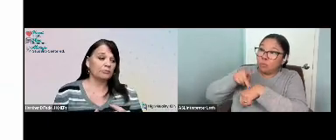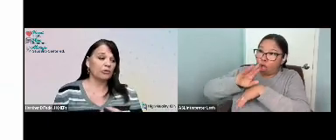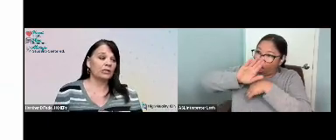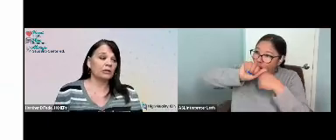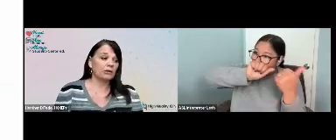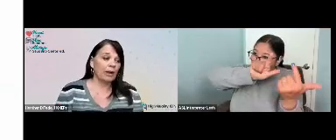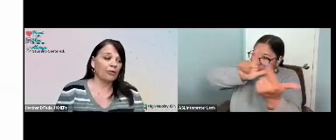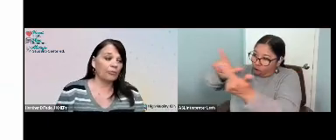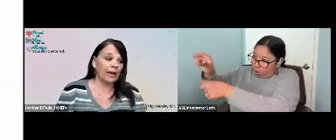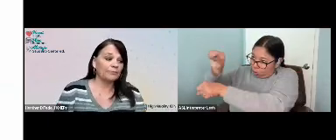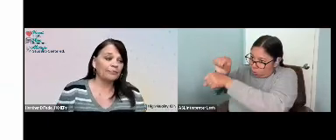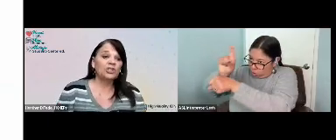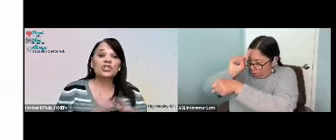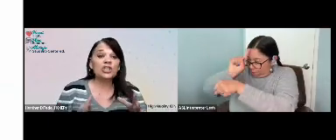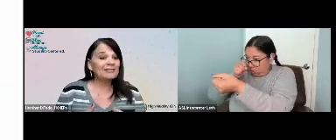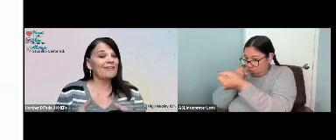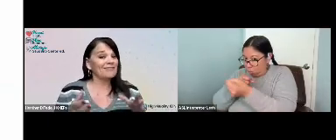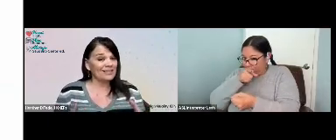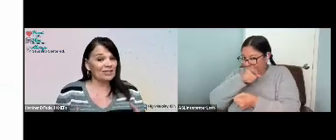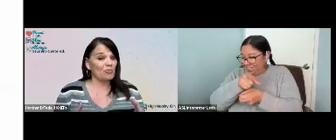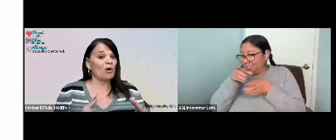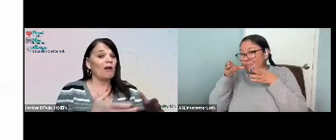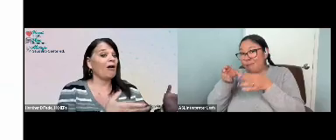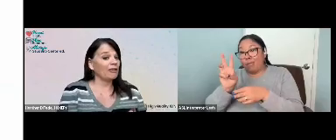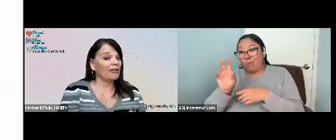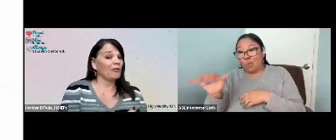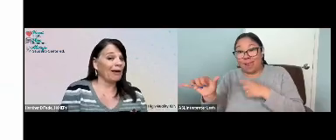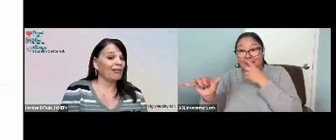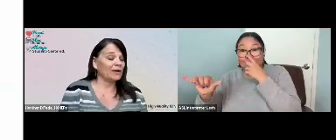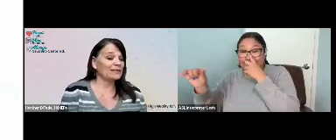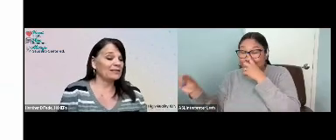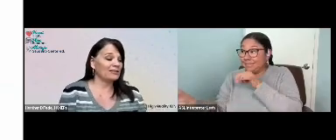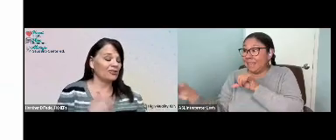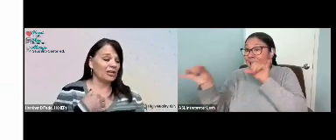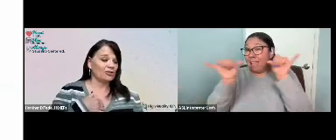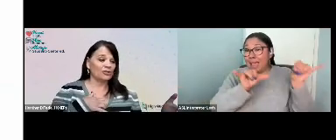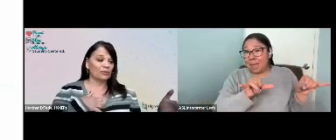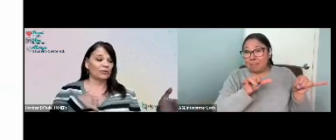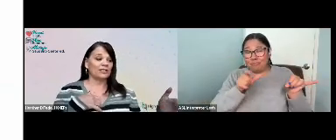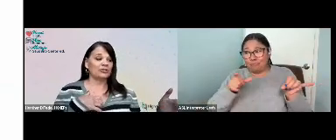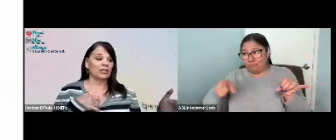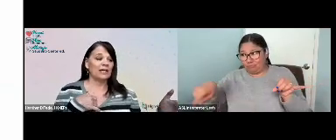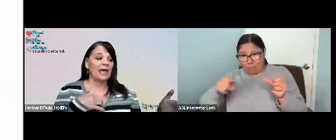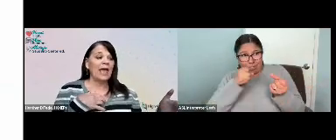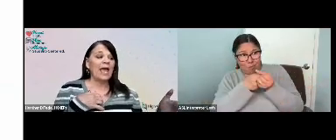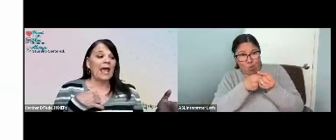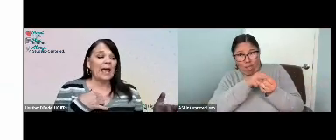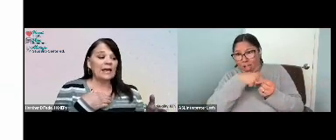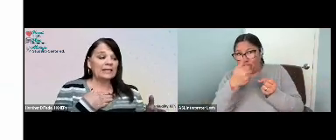this particular pathway just like they support all the other pathways in the in your school district.